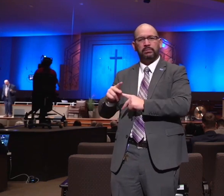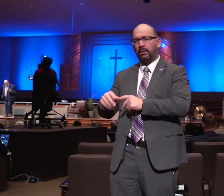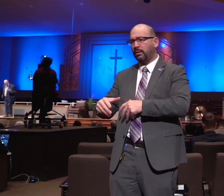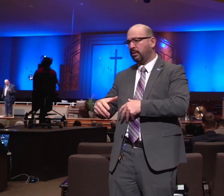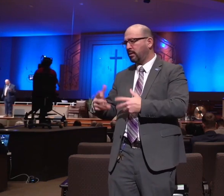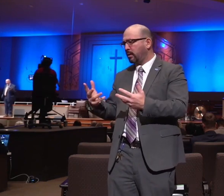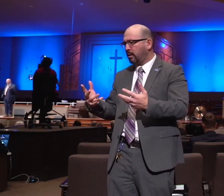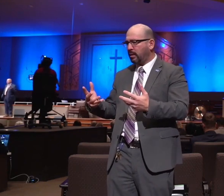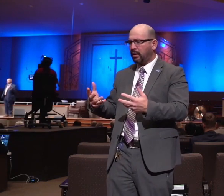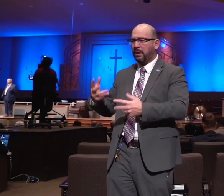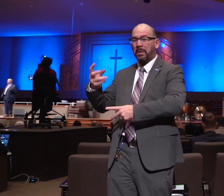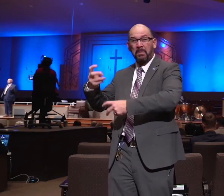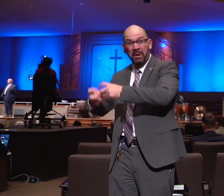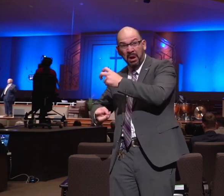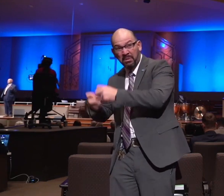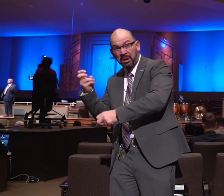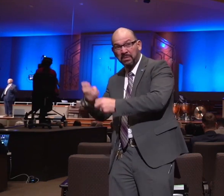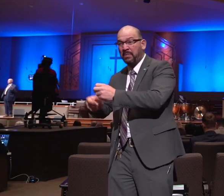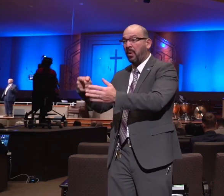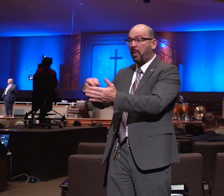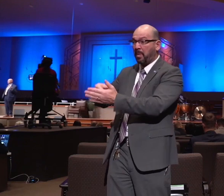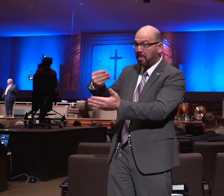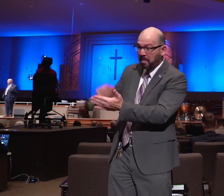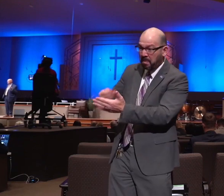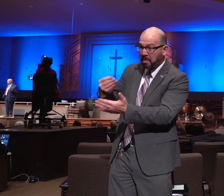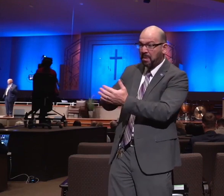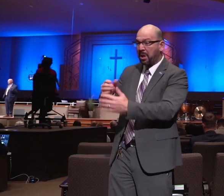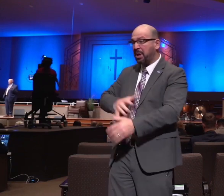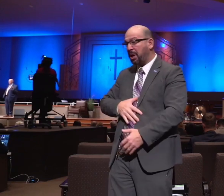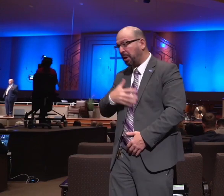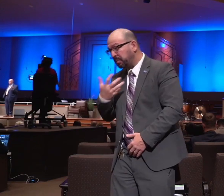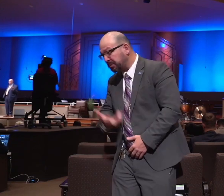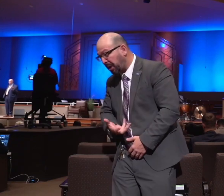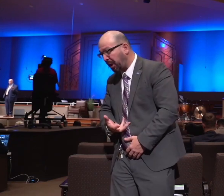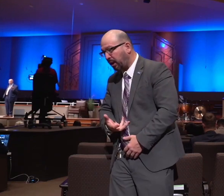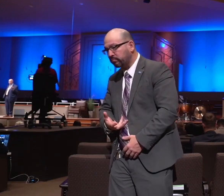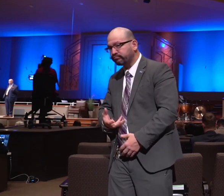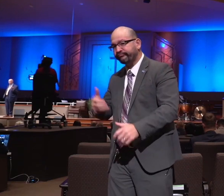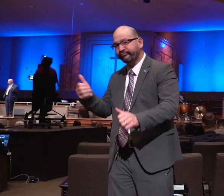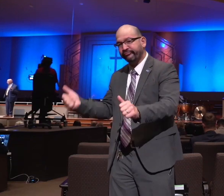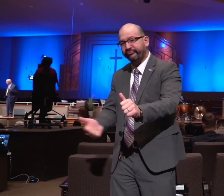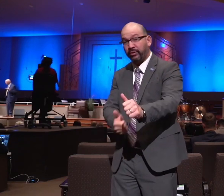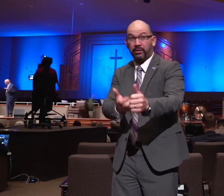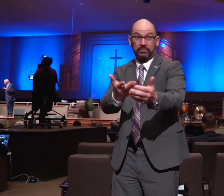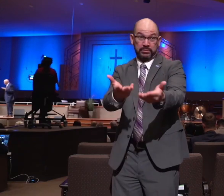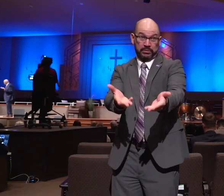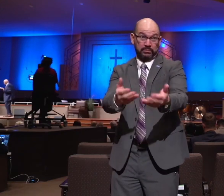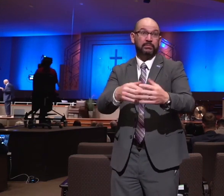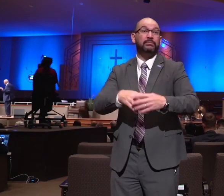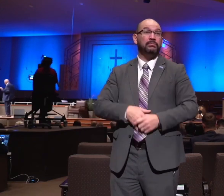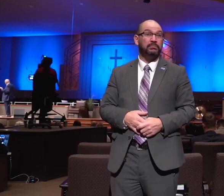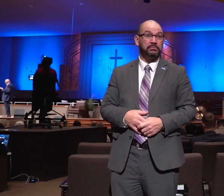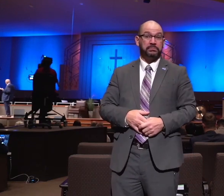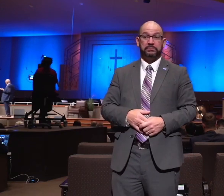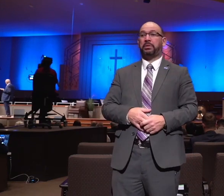debt and everybody that was discontented followed David